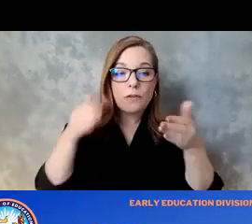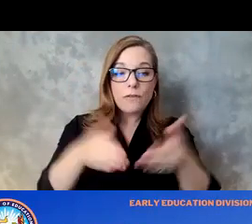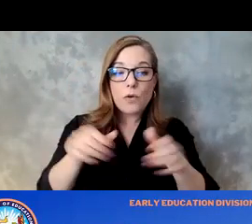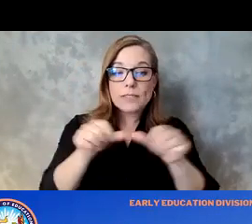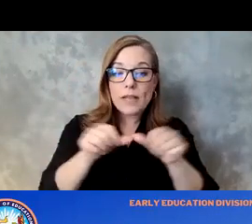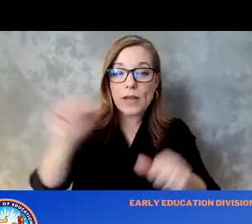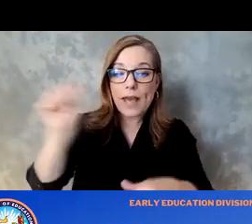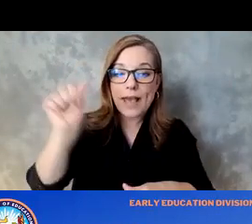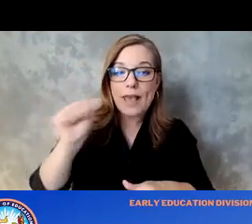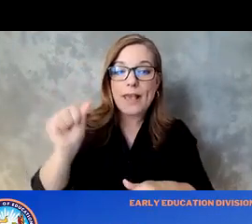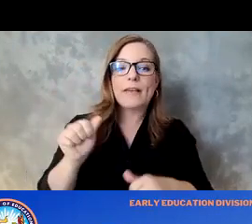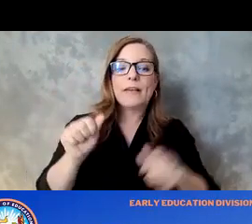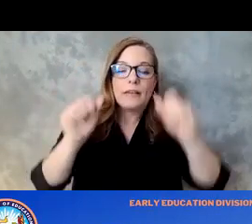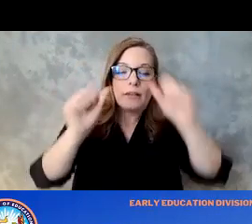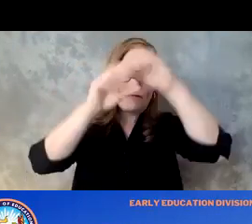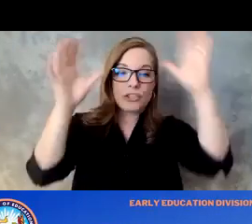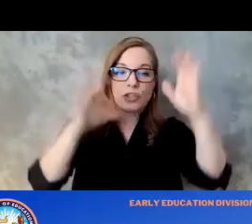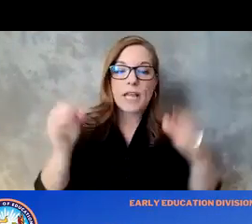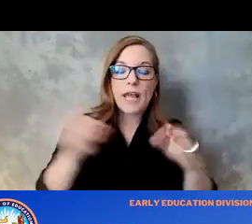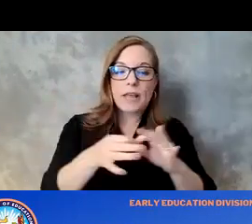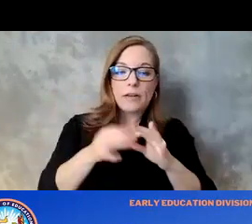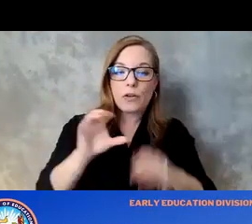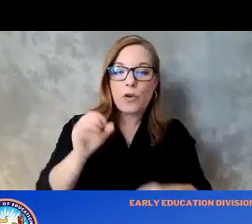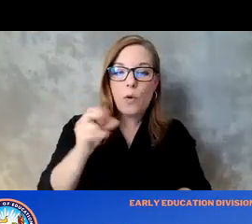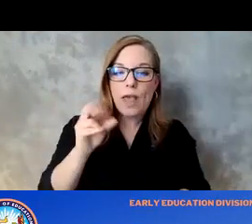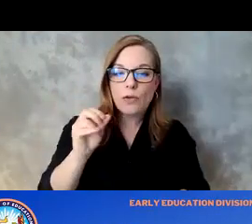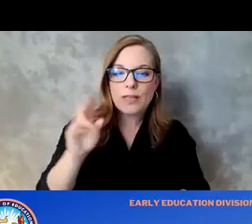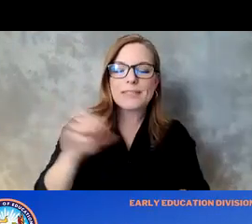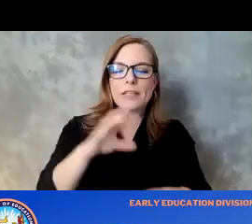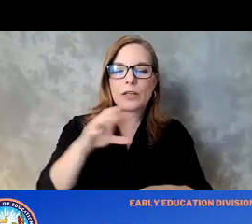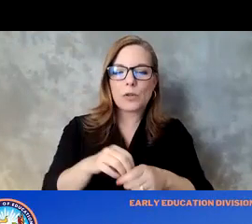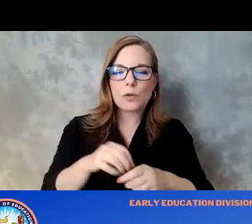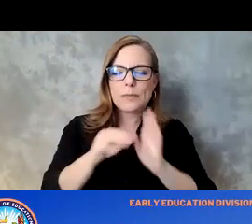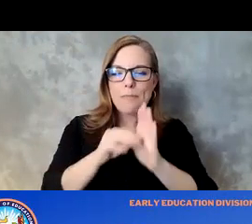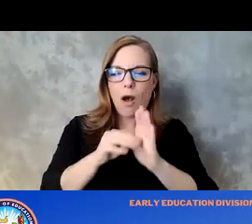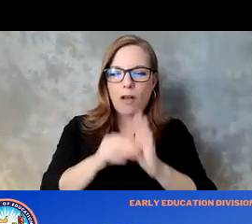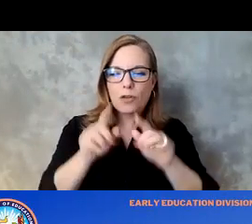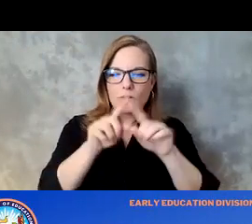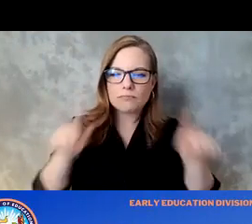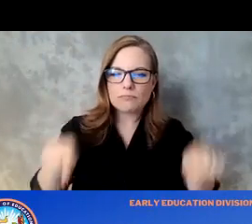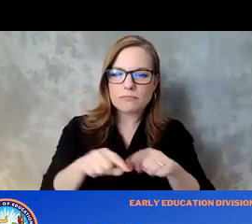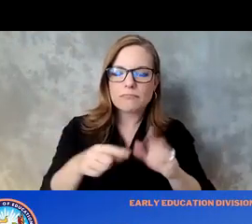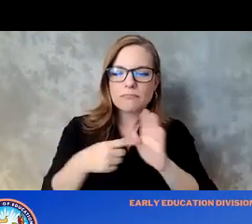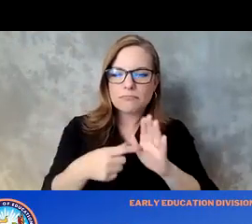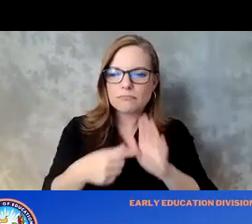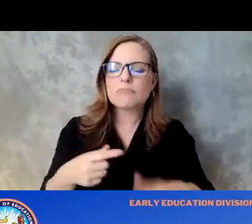and Coherence. Which includes models for UPK service delivery including in inclusive settings.